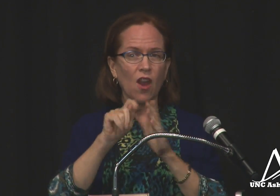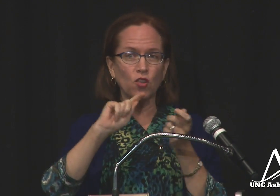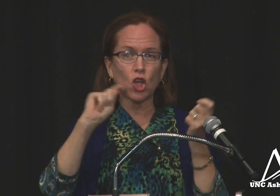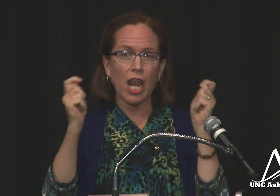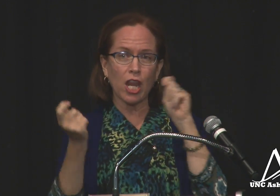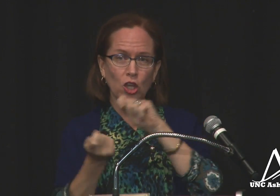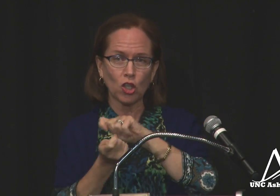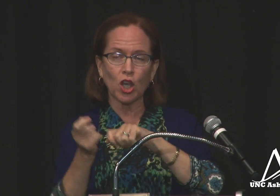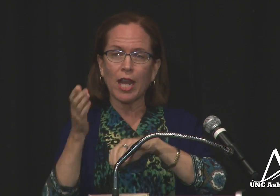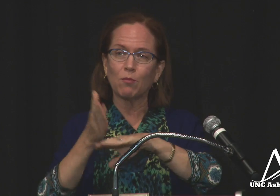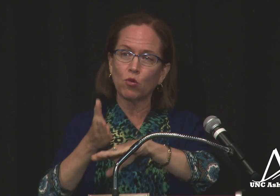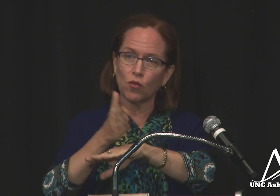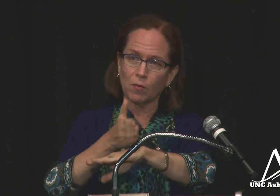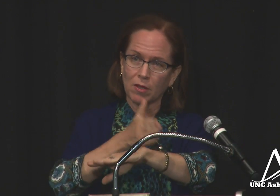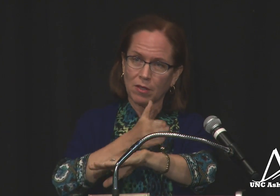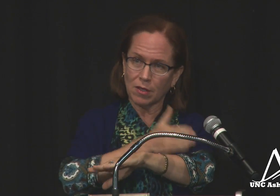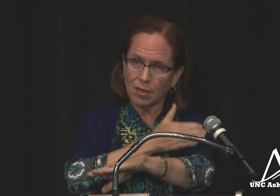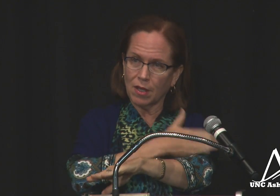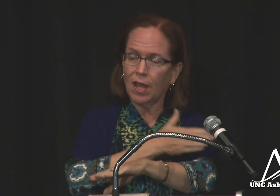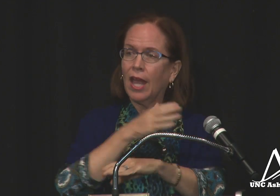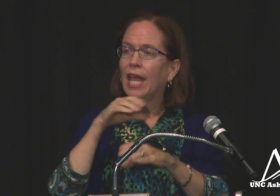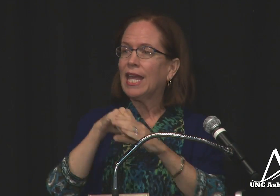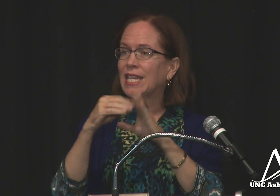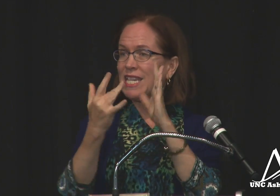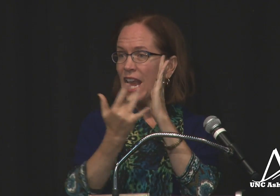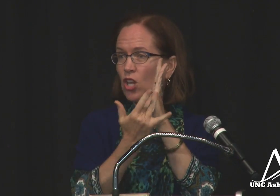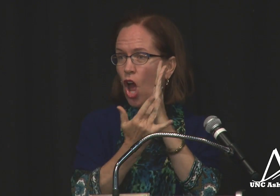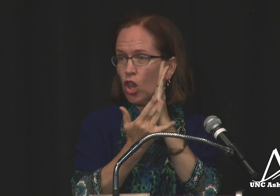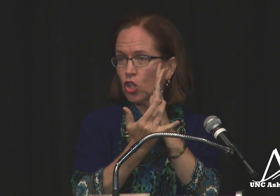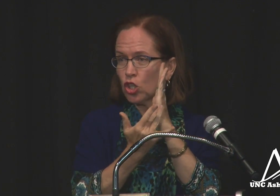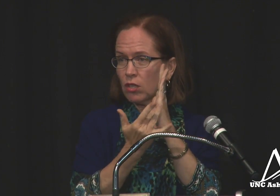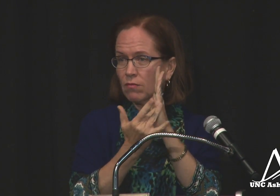of change and improvement, in technology